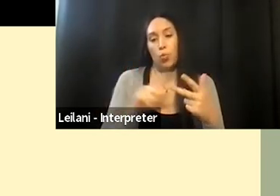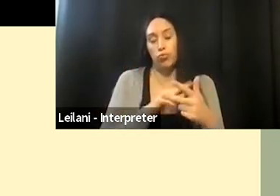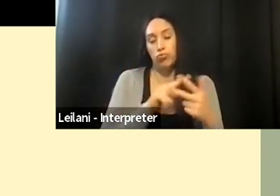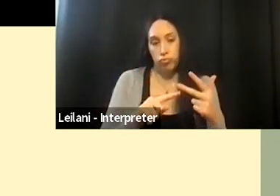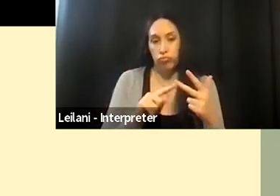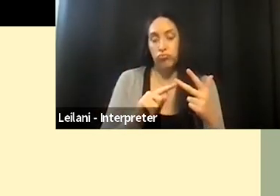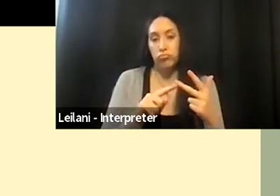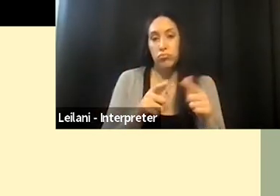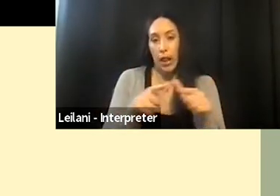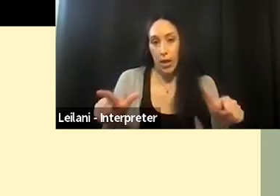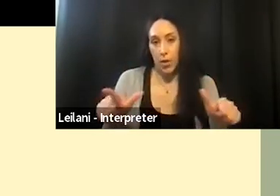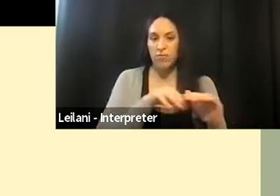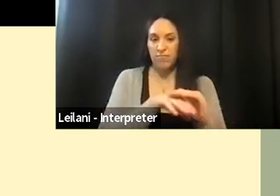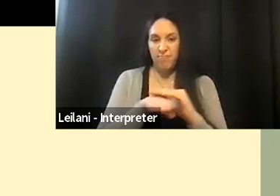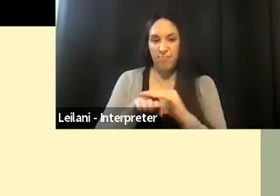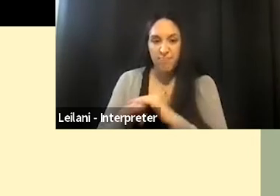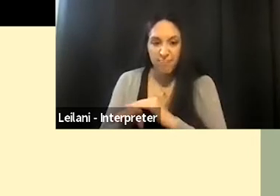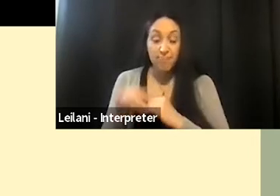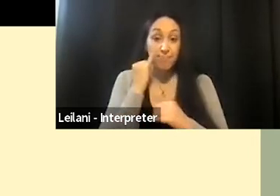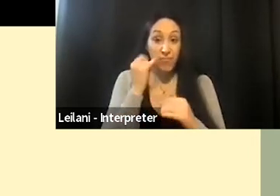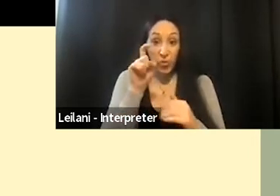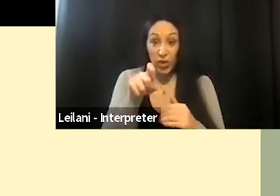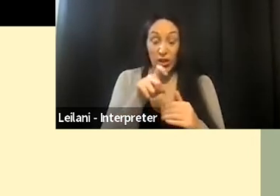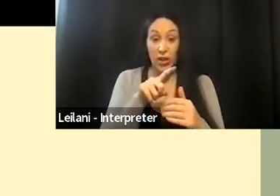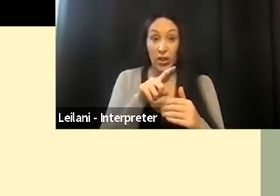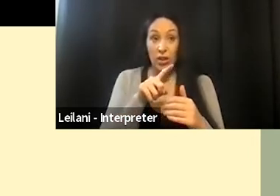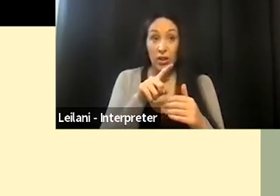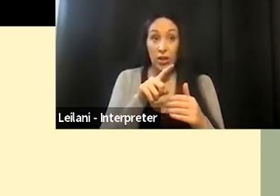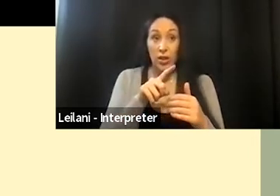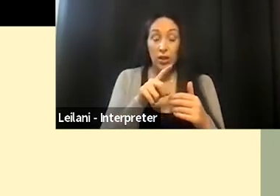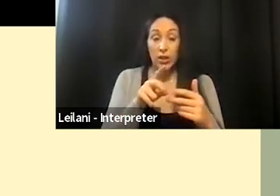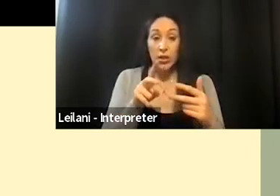If you would like to access the live language interpretation